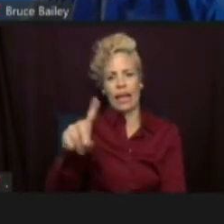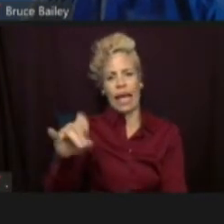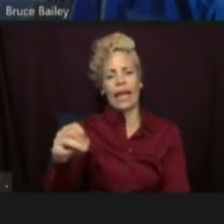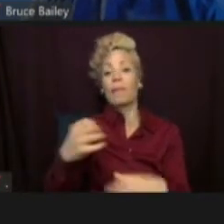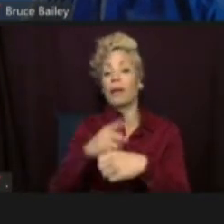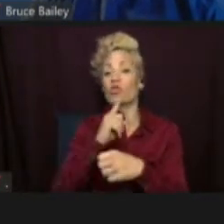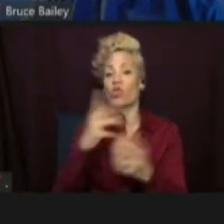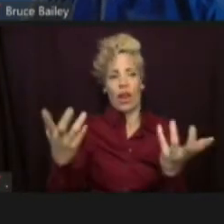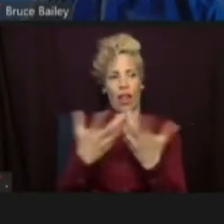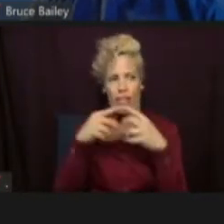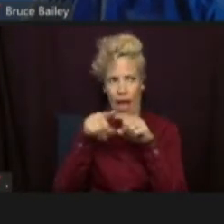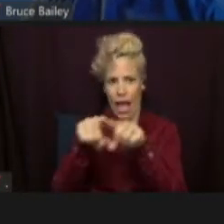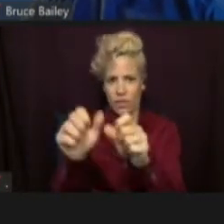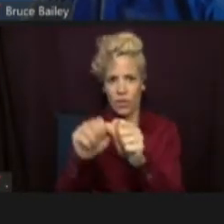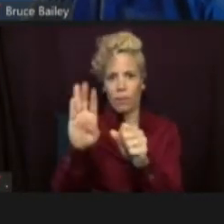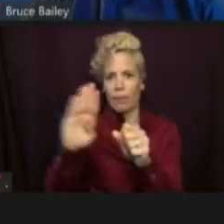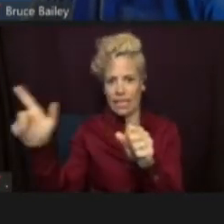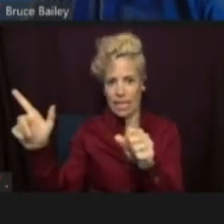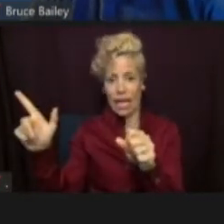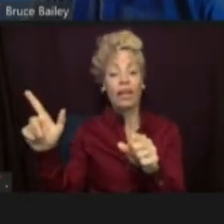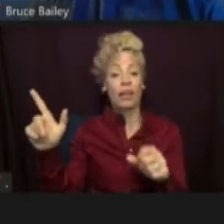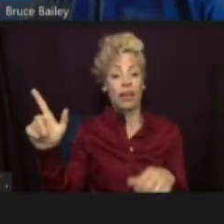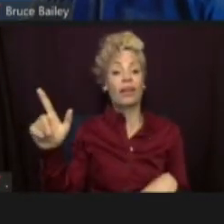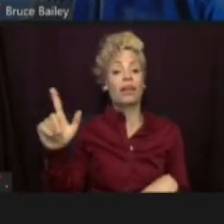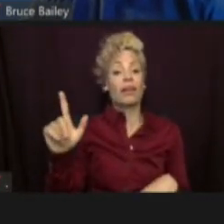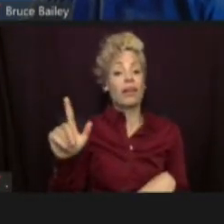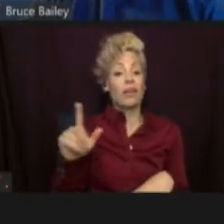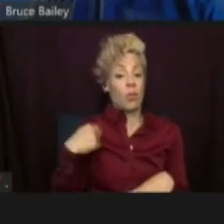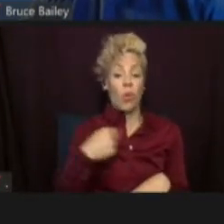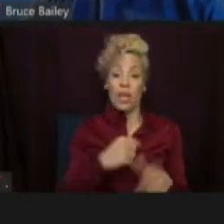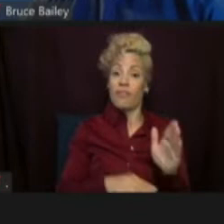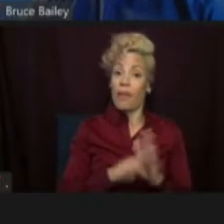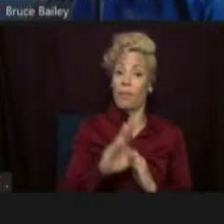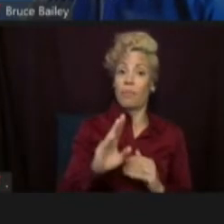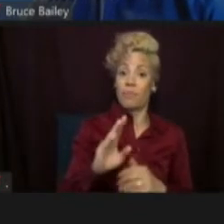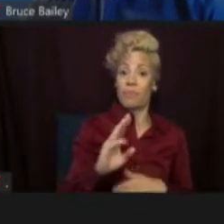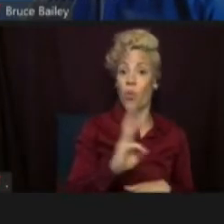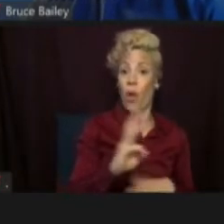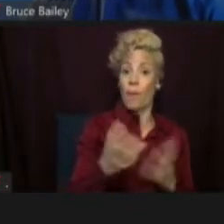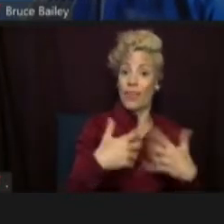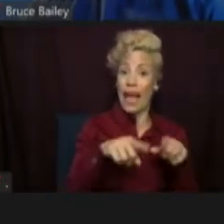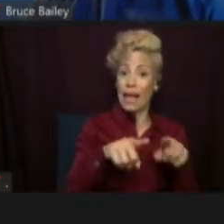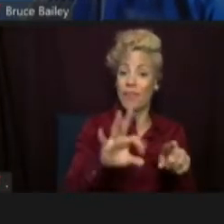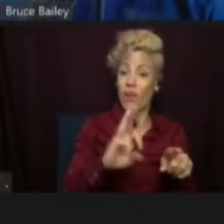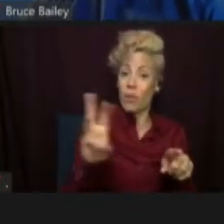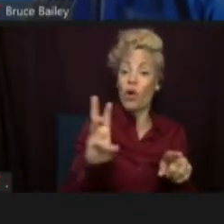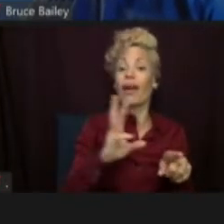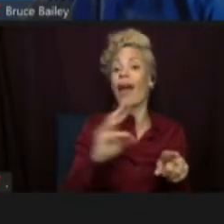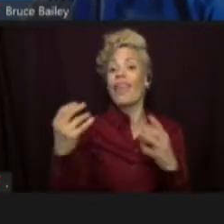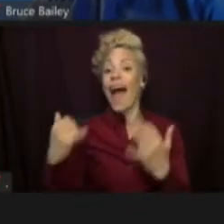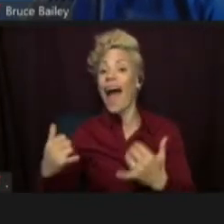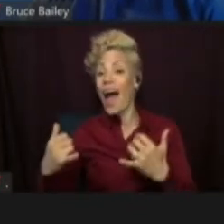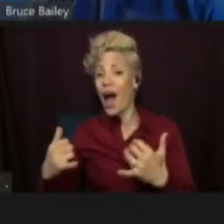In addition to developing the web alignment framework, we have concurrent efforts to develop the hardware testing baseline,